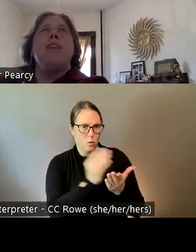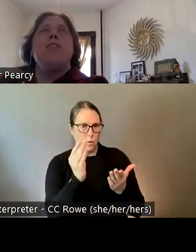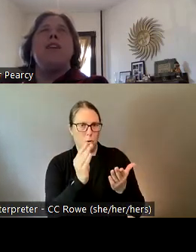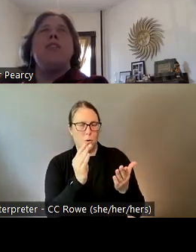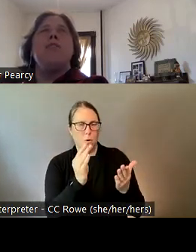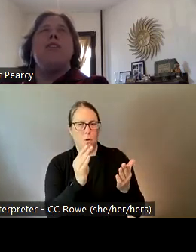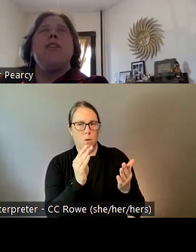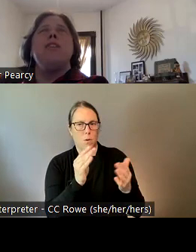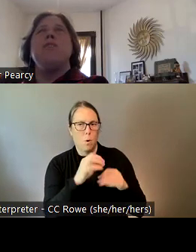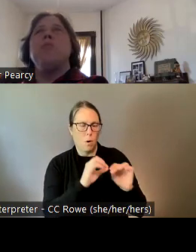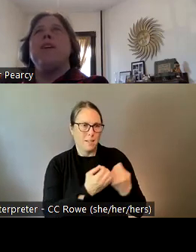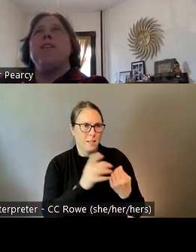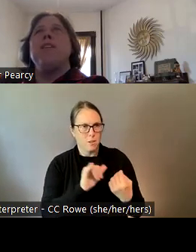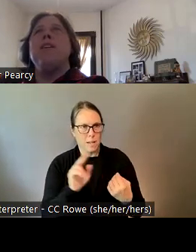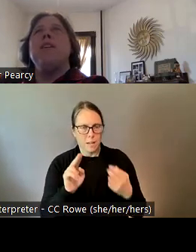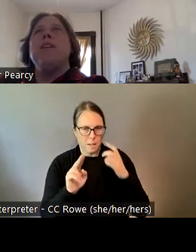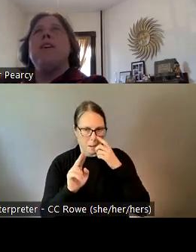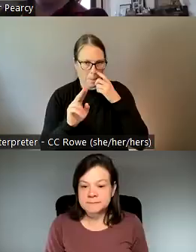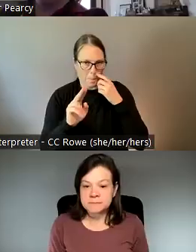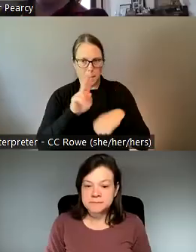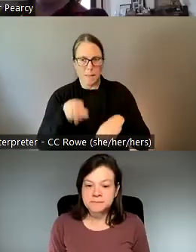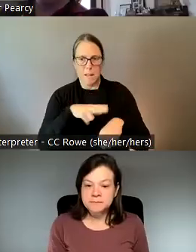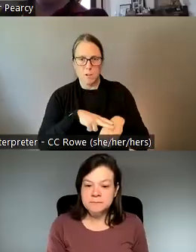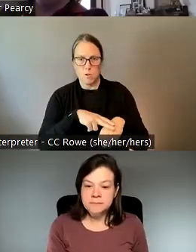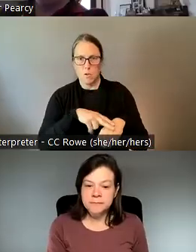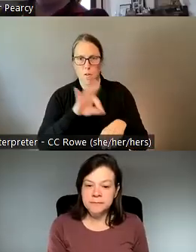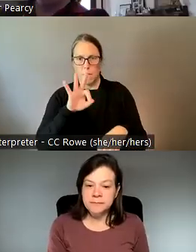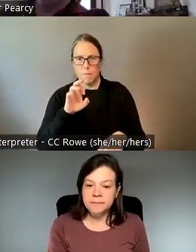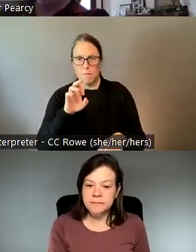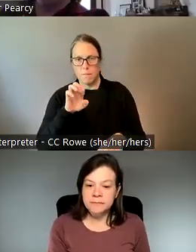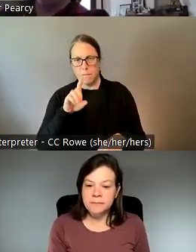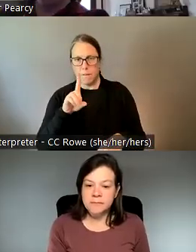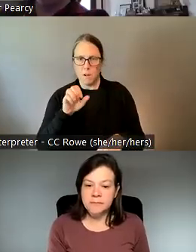or the National Federation of the Blind. These groups often have list serves